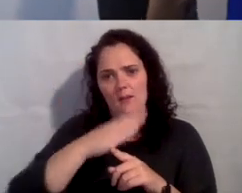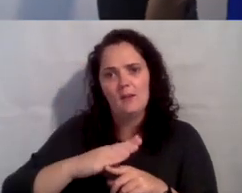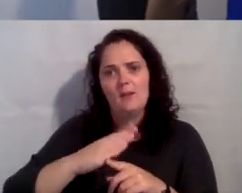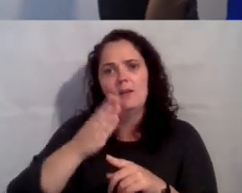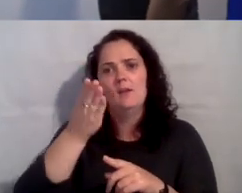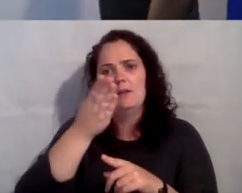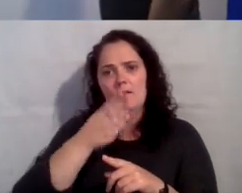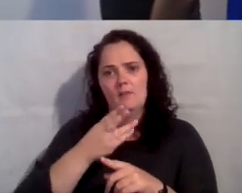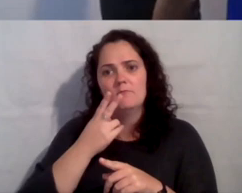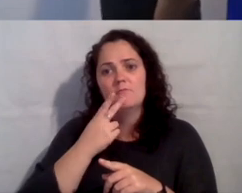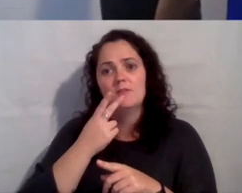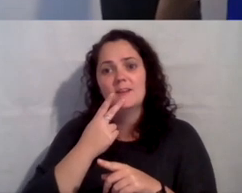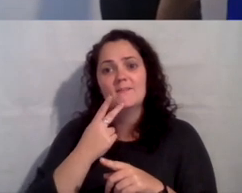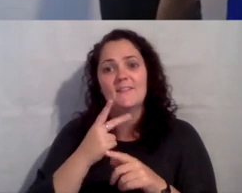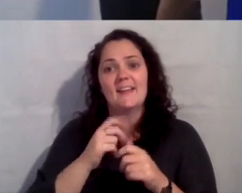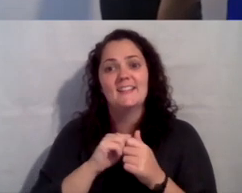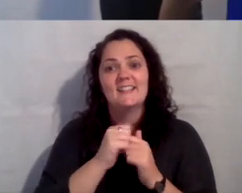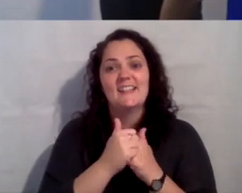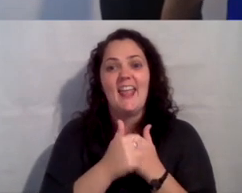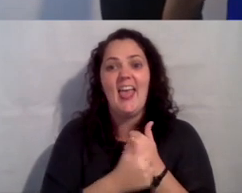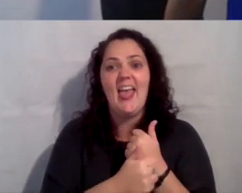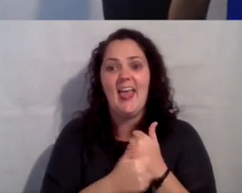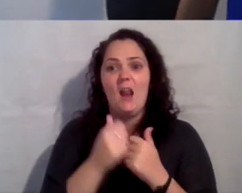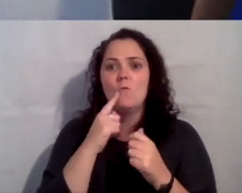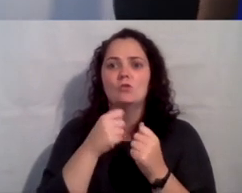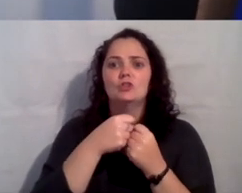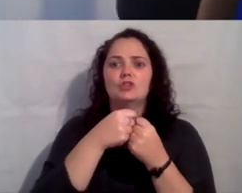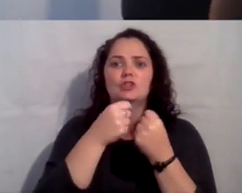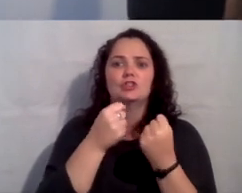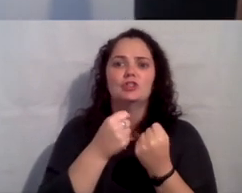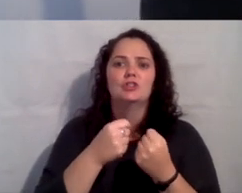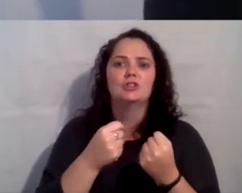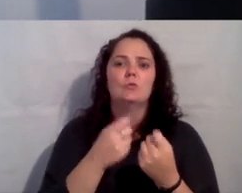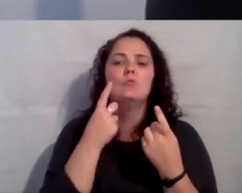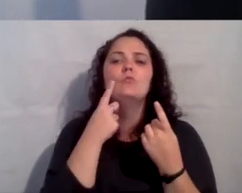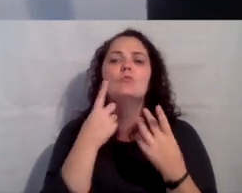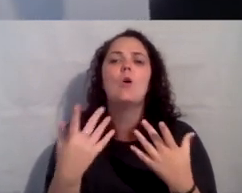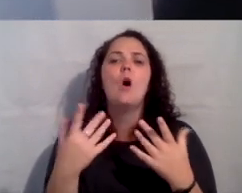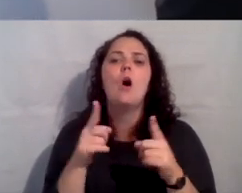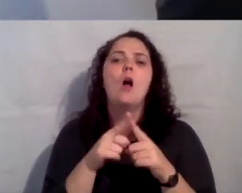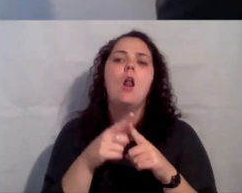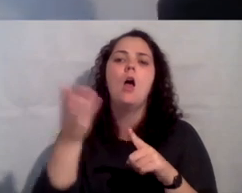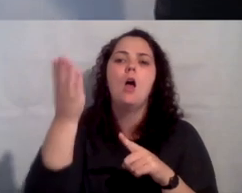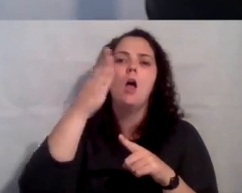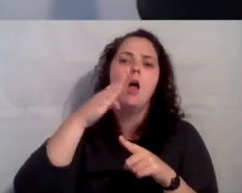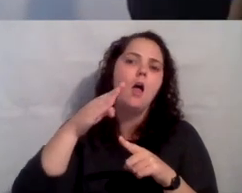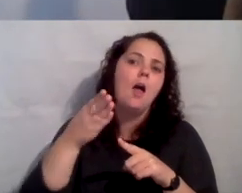And if we were going to stretch our skin, the skin would start to give the sense of a concave form